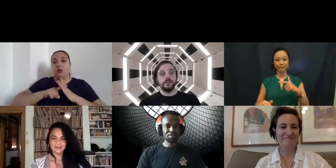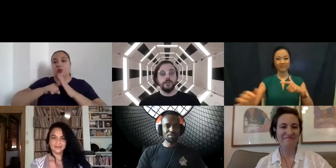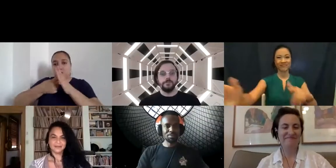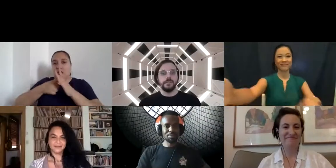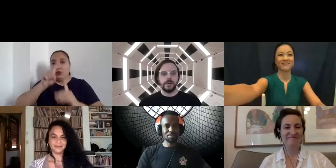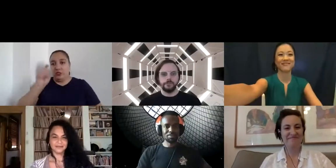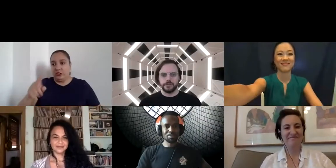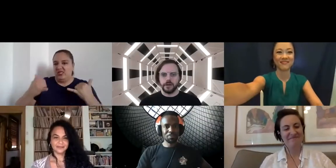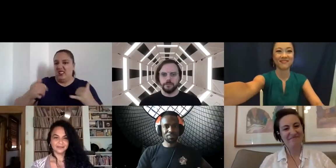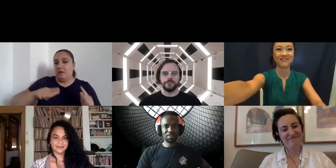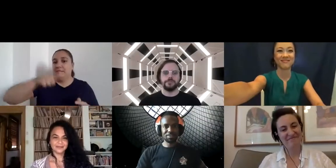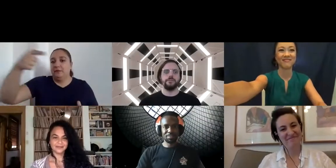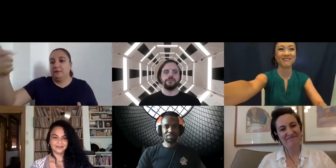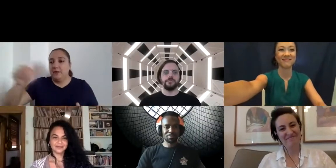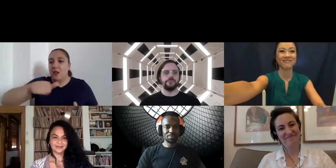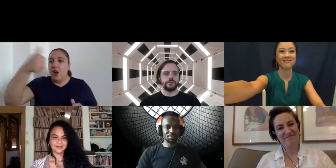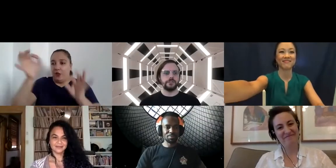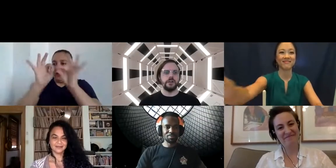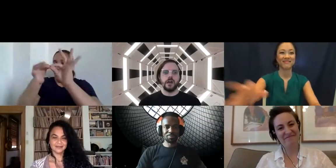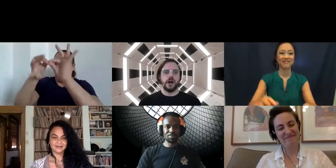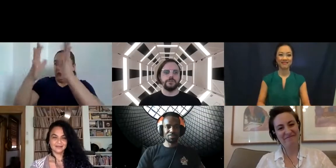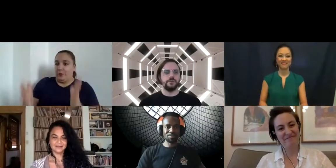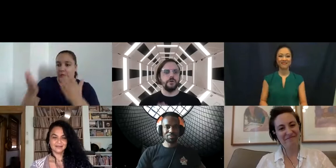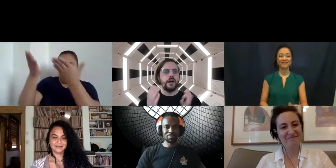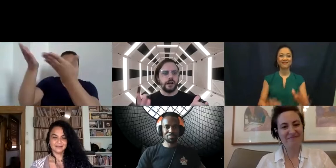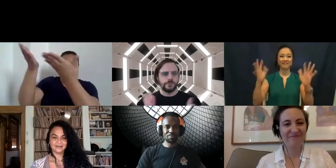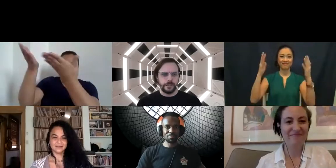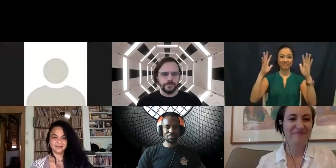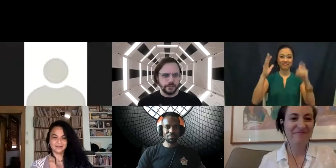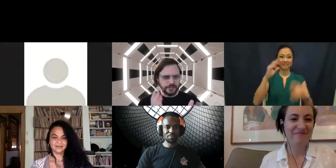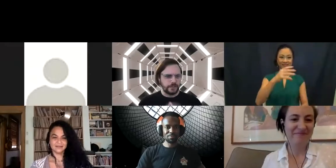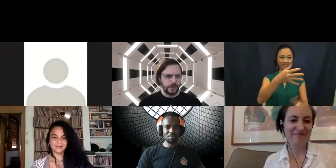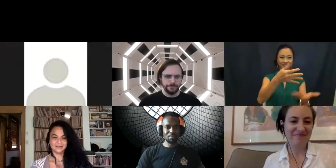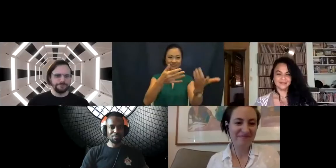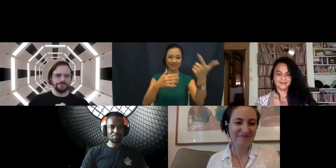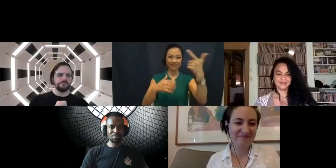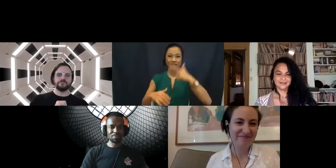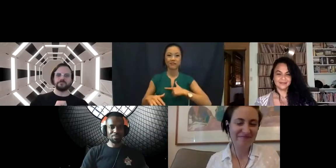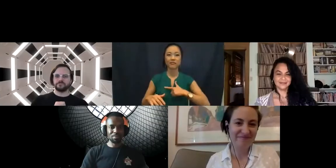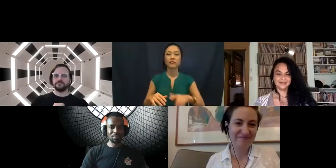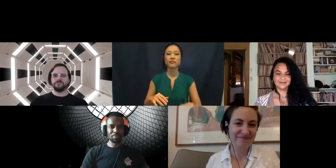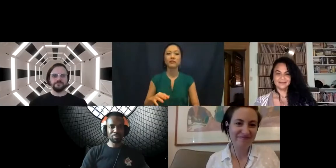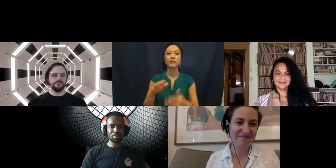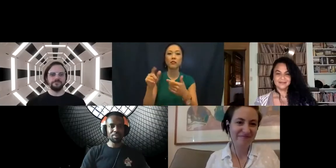On that note, it is my privilege to introduce you first to Andre. Andre, take it away.